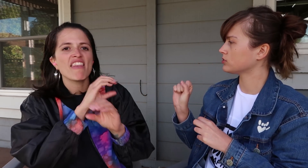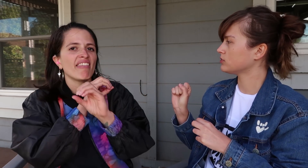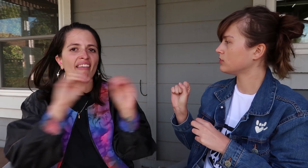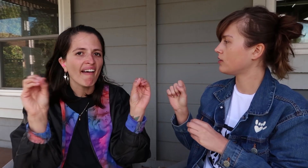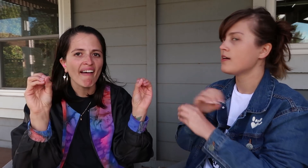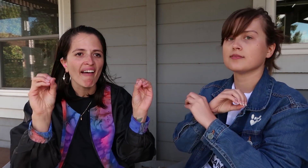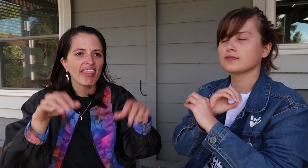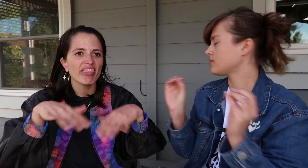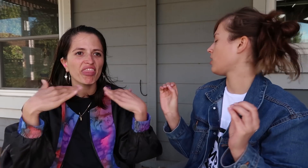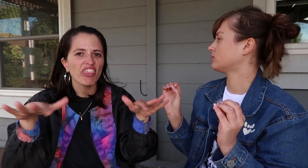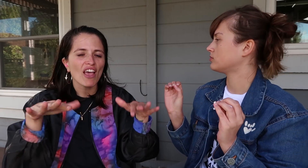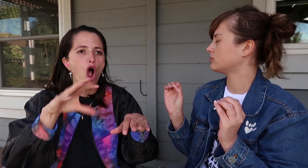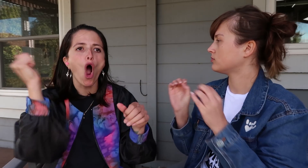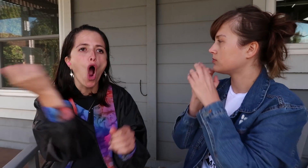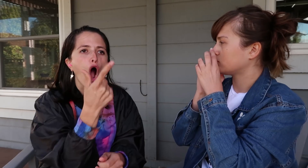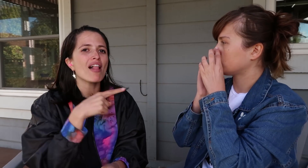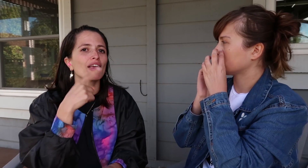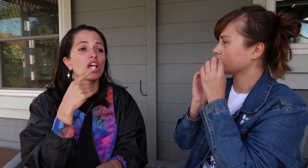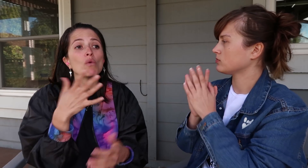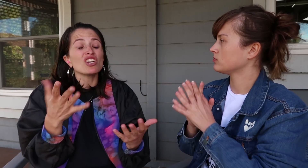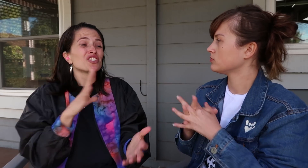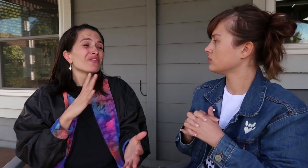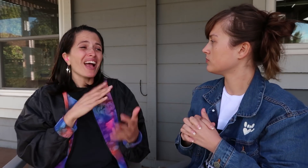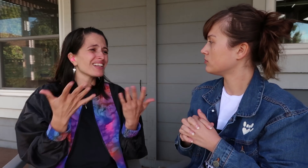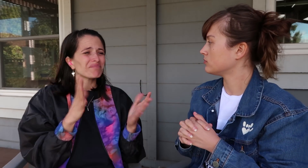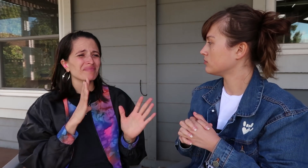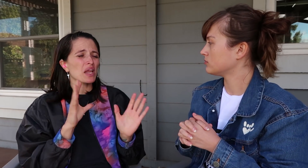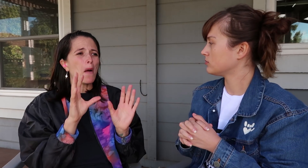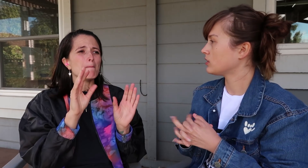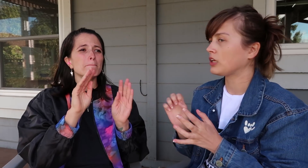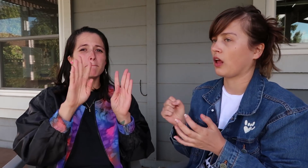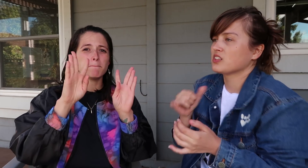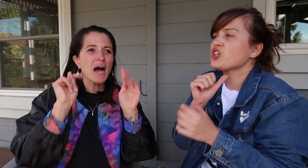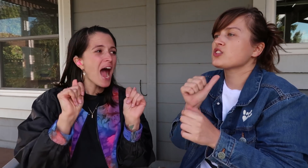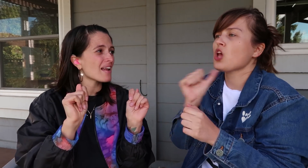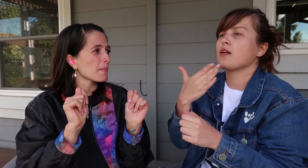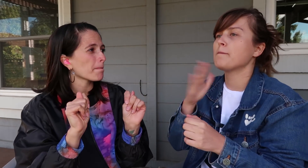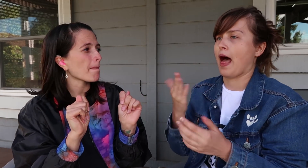Yeah, none. All of them were hearing, which is fine but...